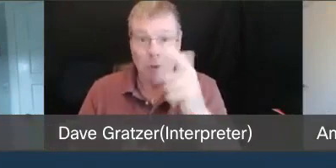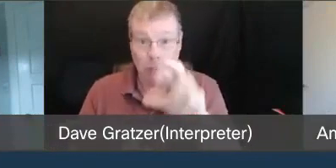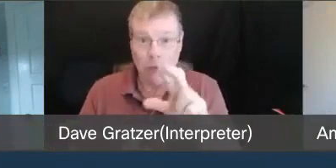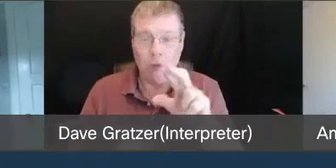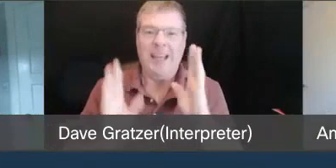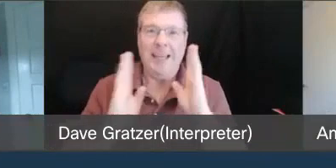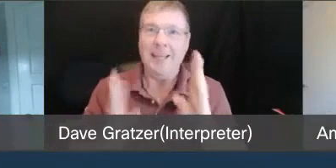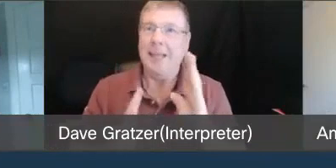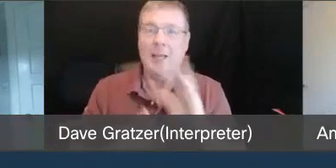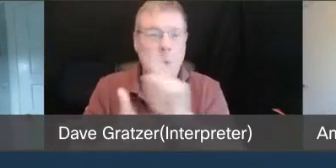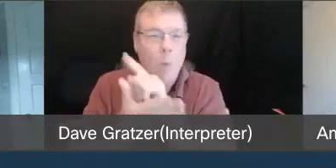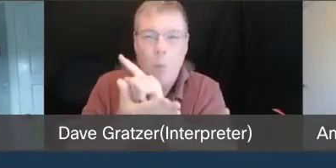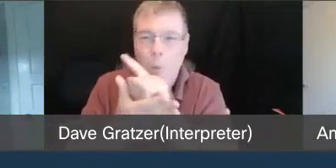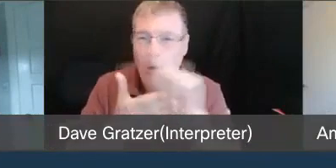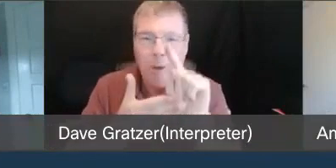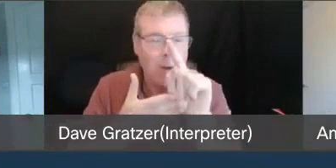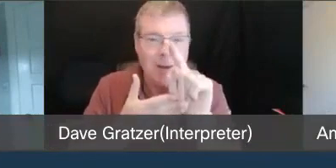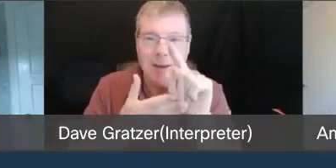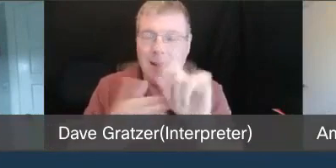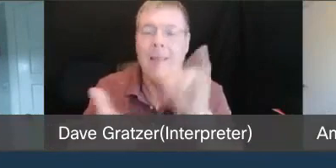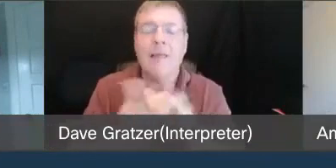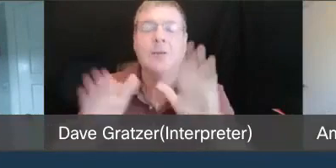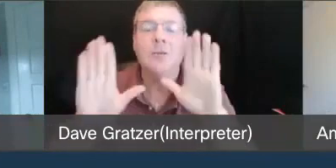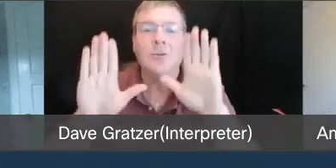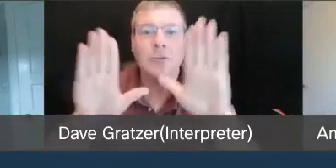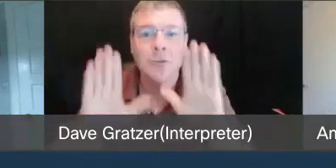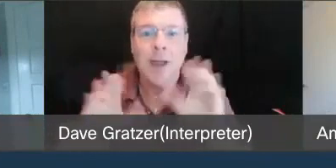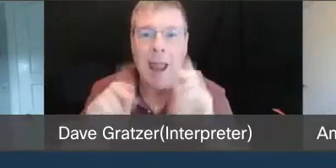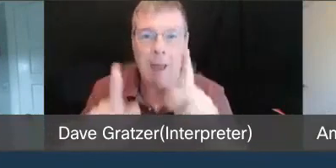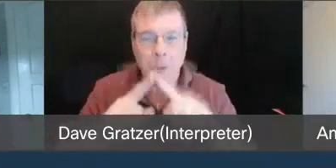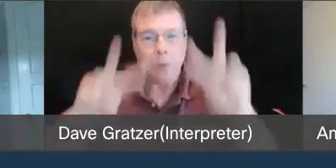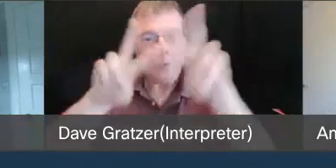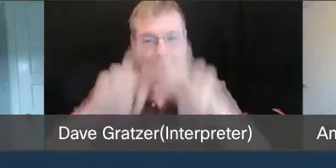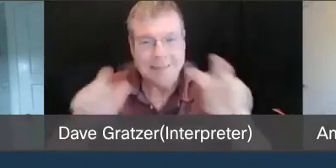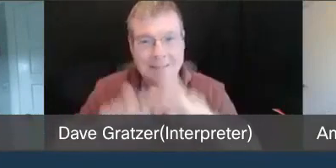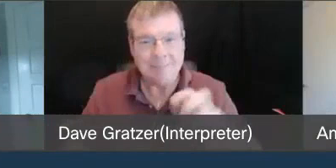less than a week. This would be a great opportunity to dig in and explain why